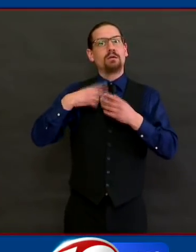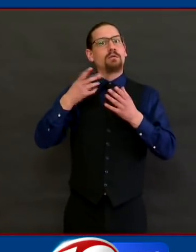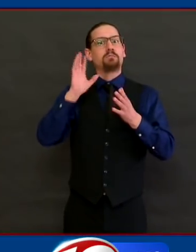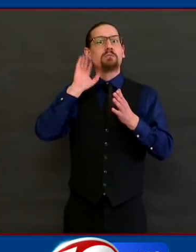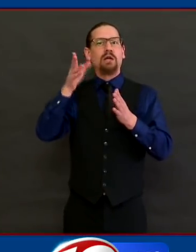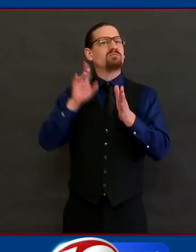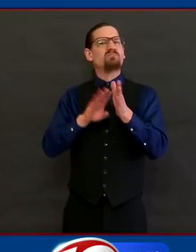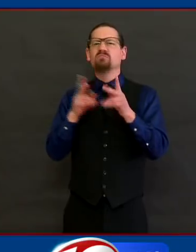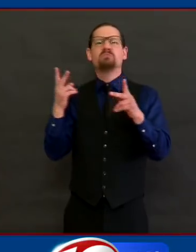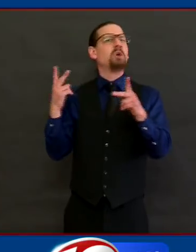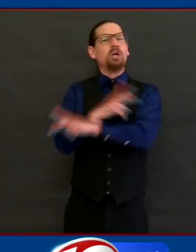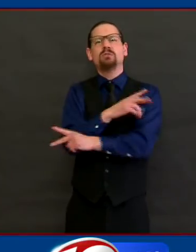HIGHER.